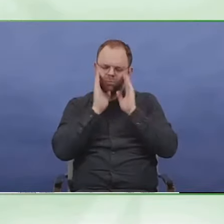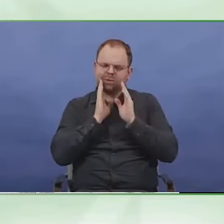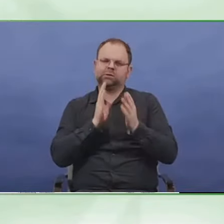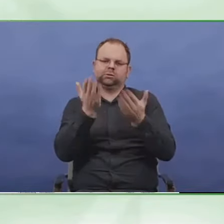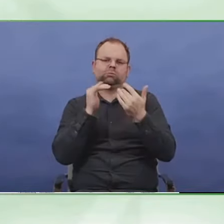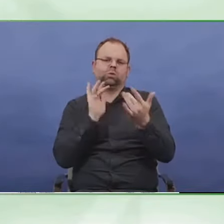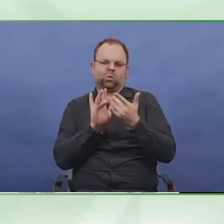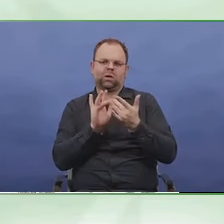Disney World.